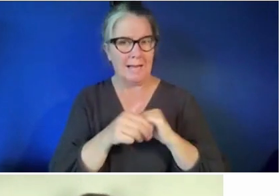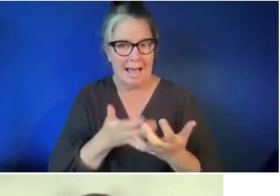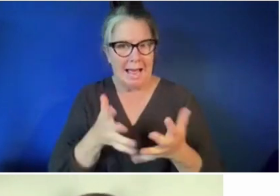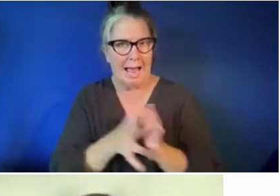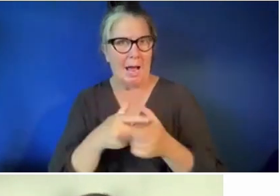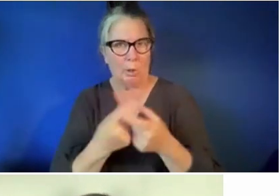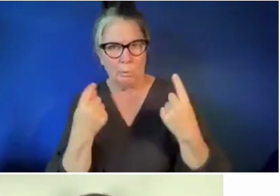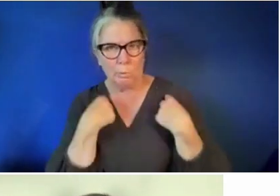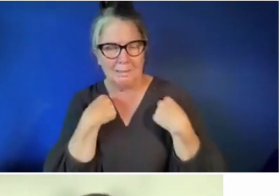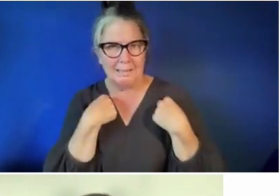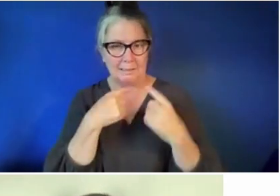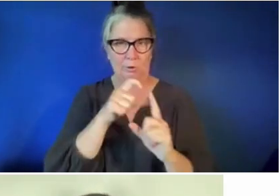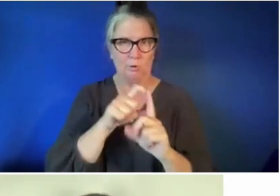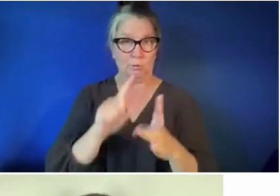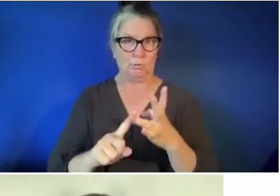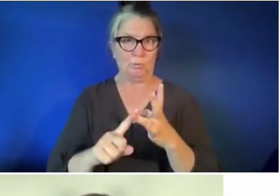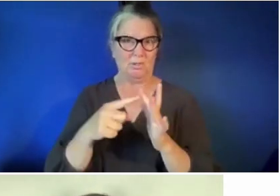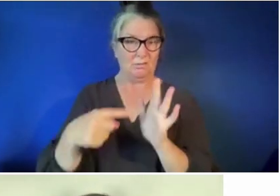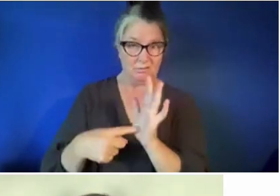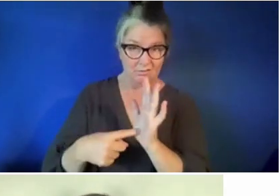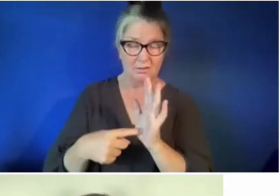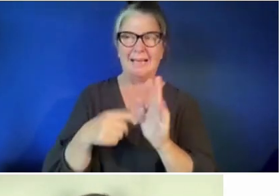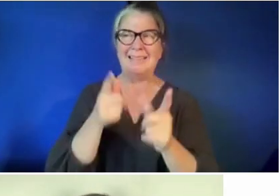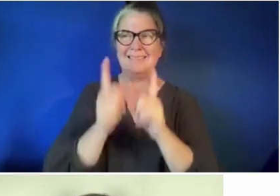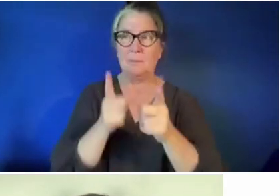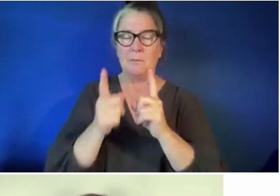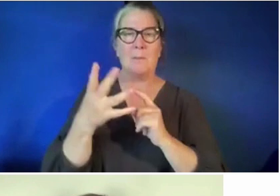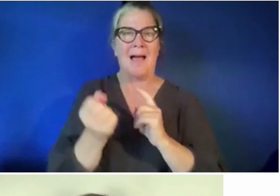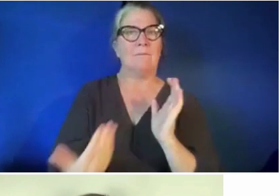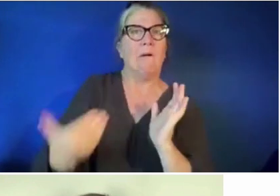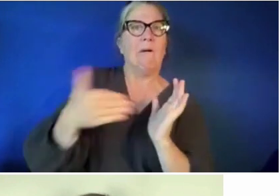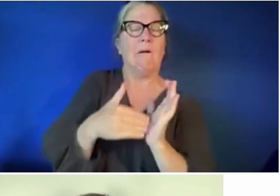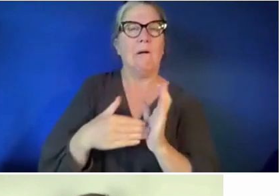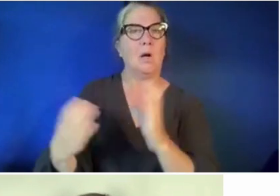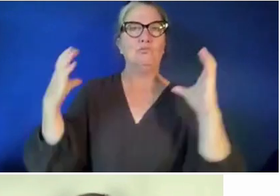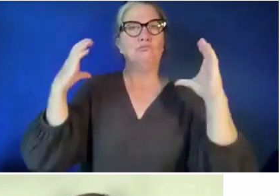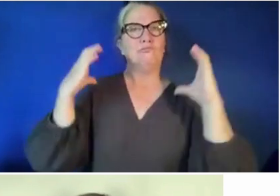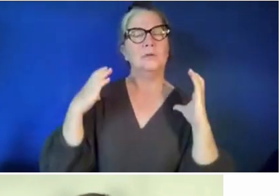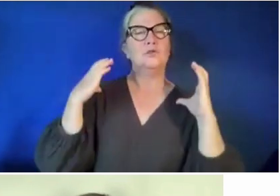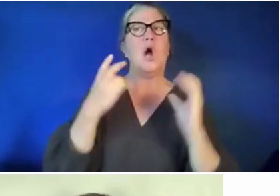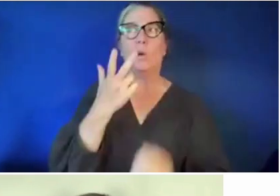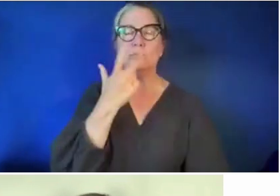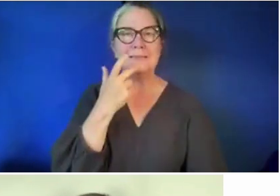in some ways it introduces some other pressures that then really show up if you're not getting your fundamentals right.